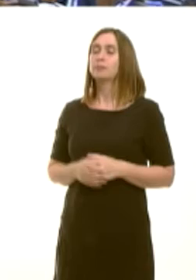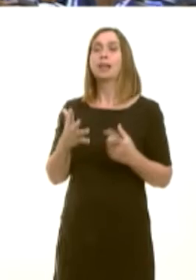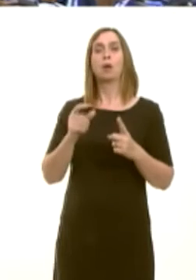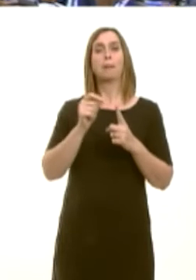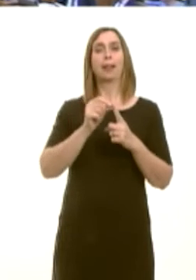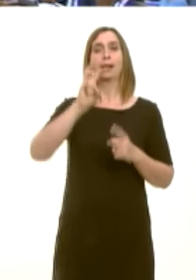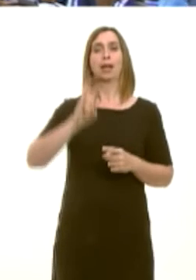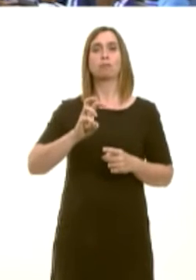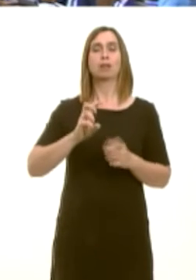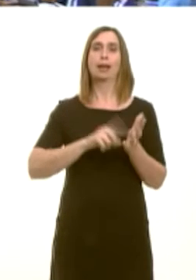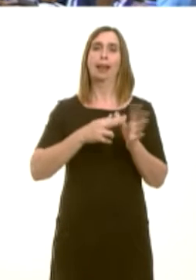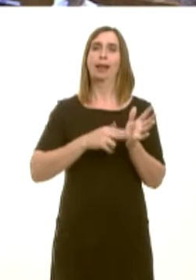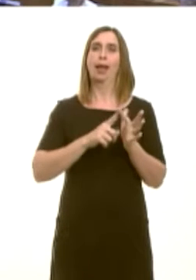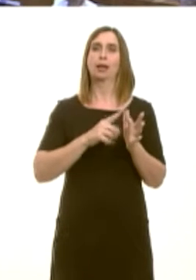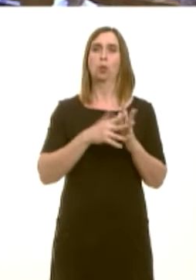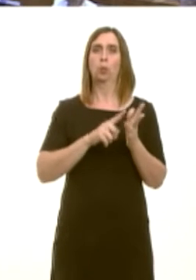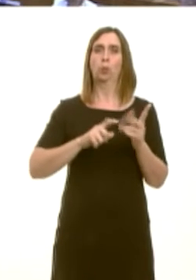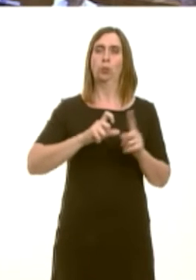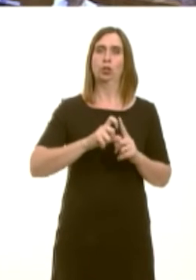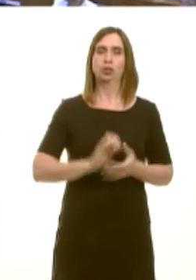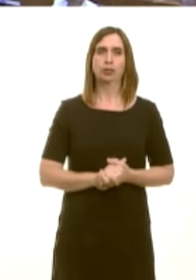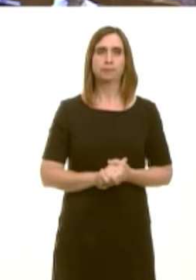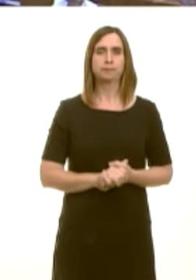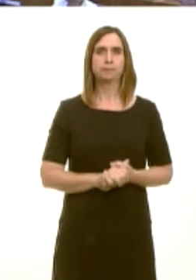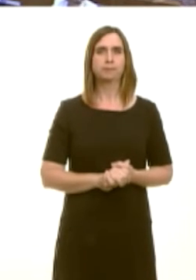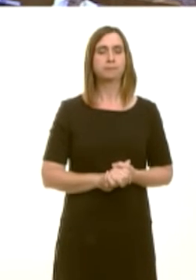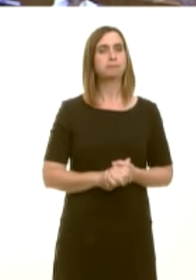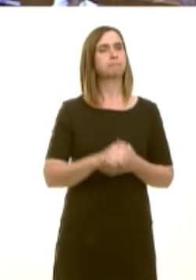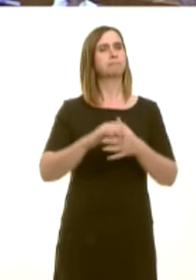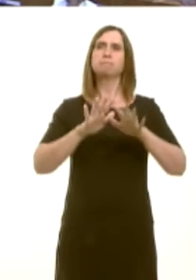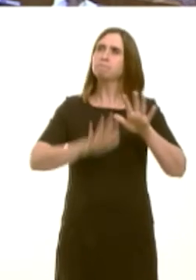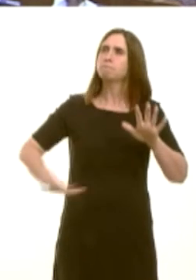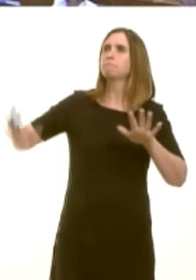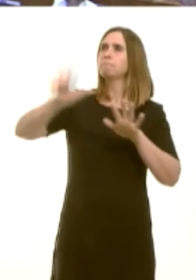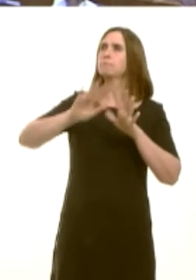Leanne Wood: Diolch, Lywydd. First Minister, you said during the UK election campaign that